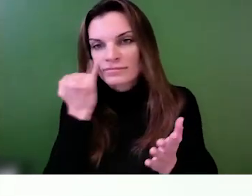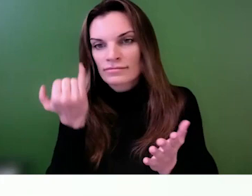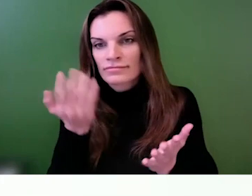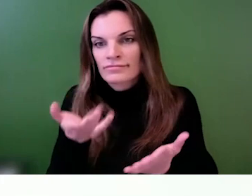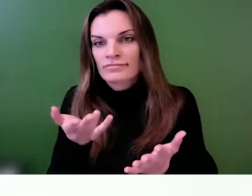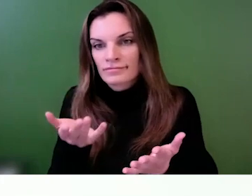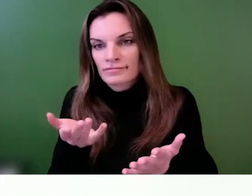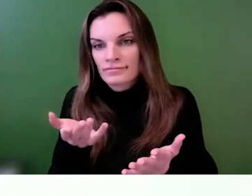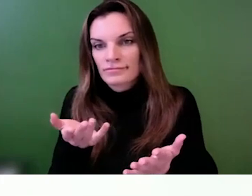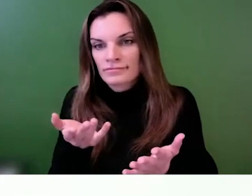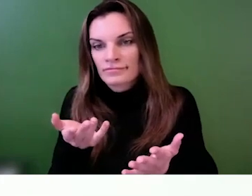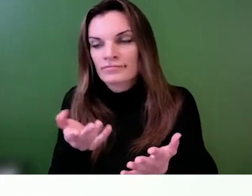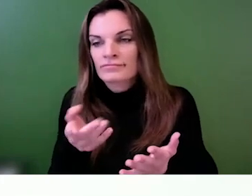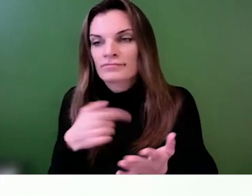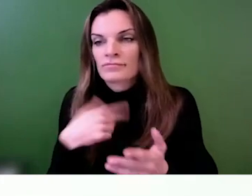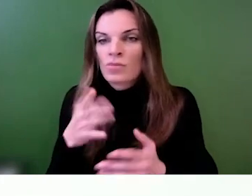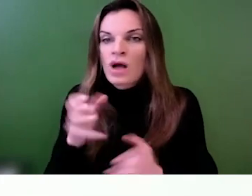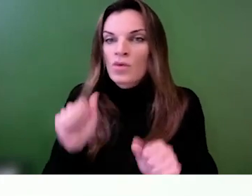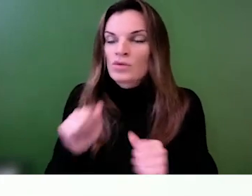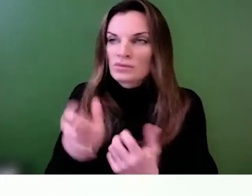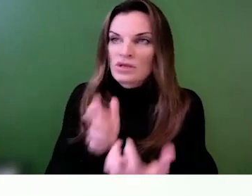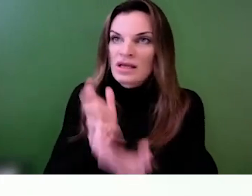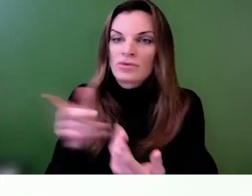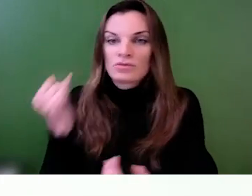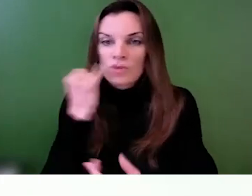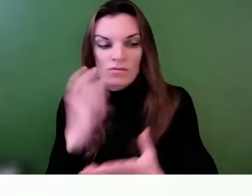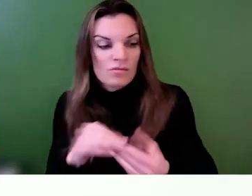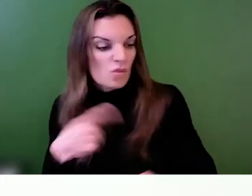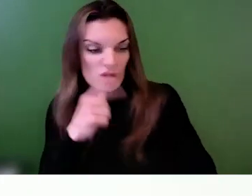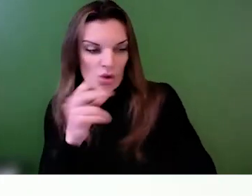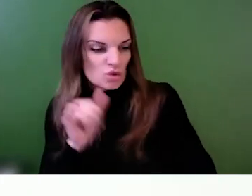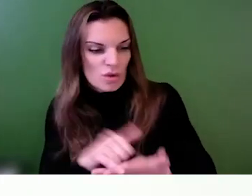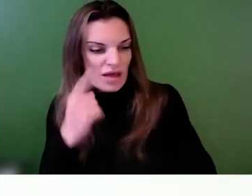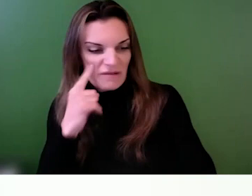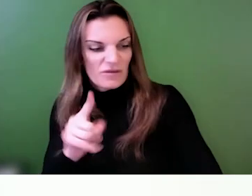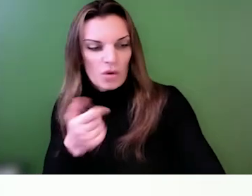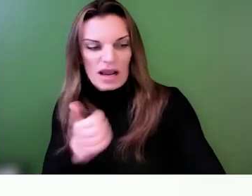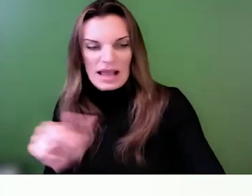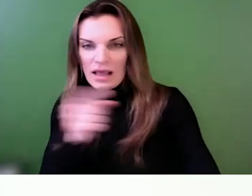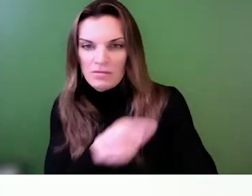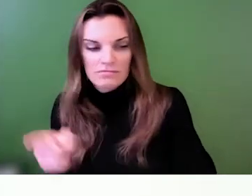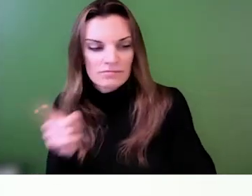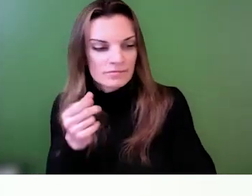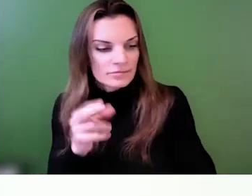ever receive to a reasonable accommodation request is we don't do that for anybody or if we did that for you we would